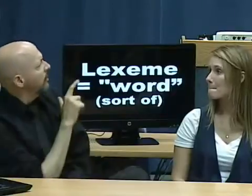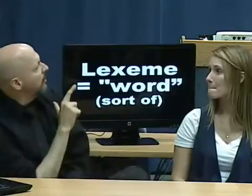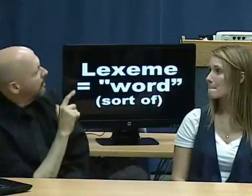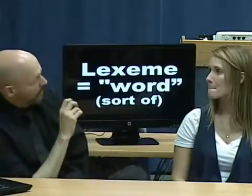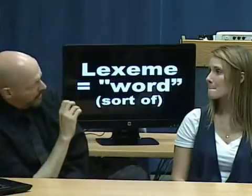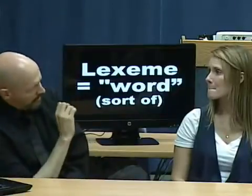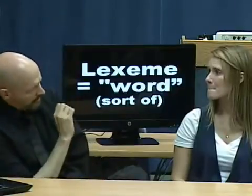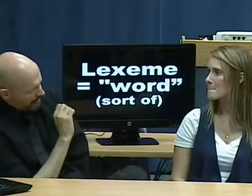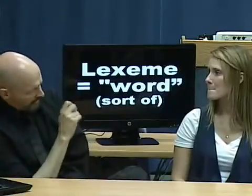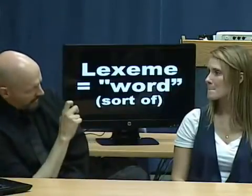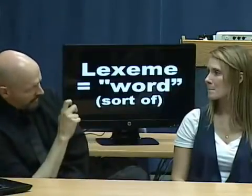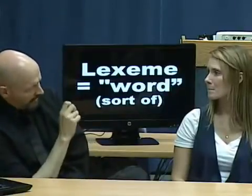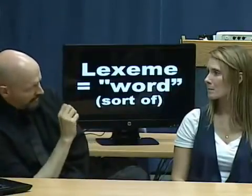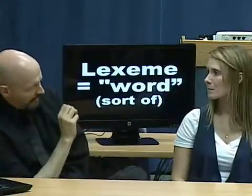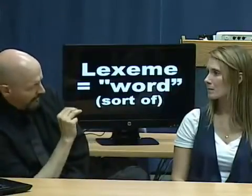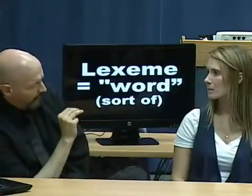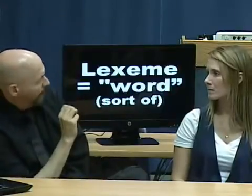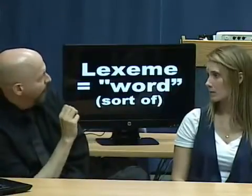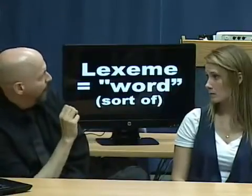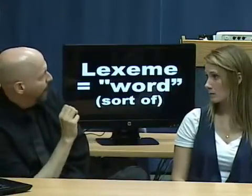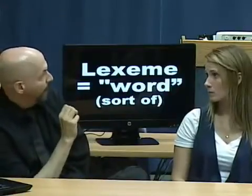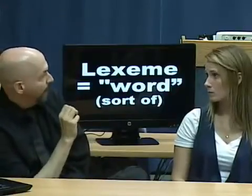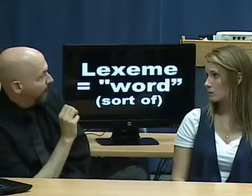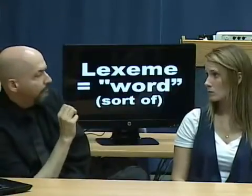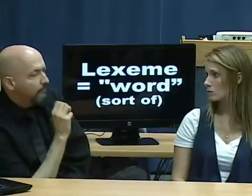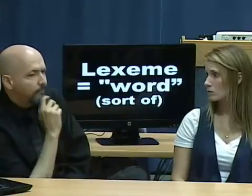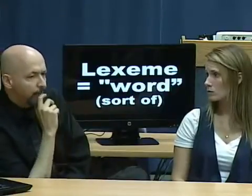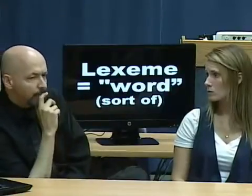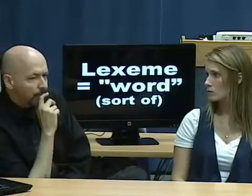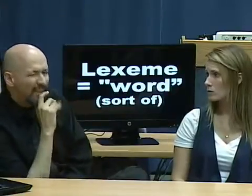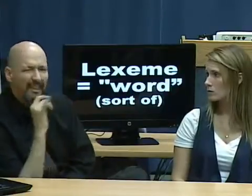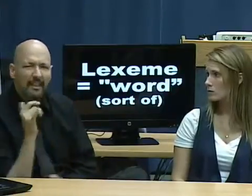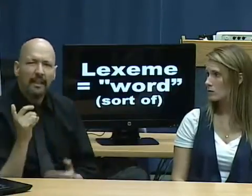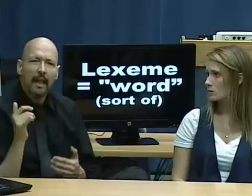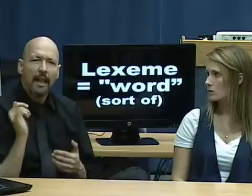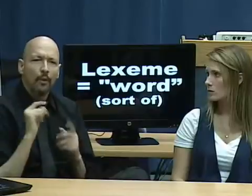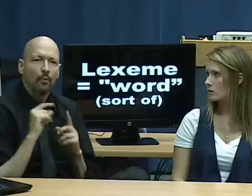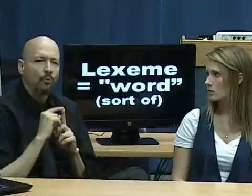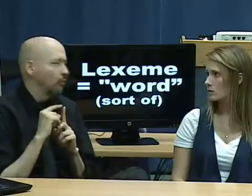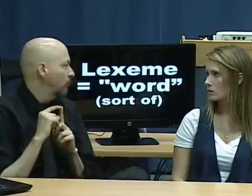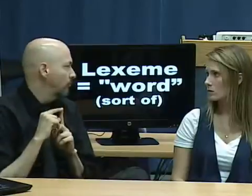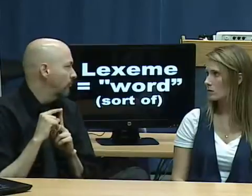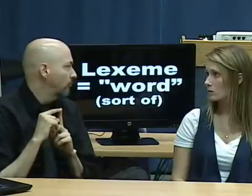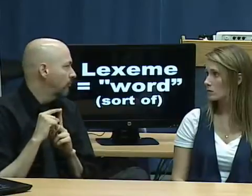L-E-X-E-M-E That word...